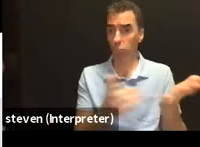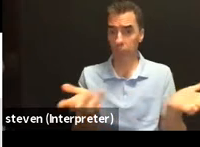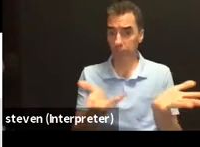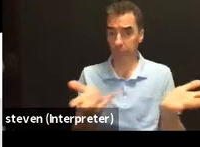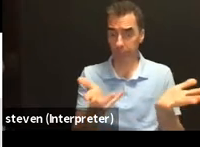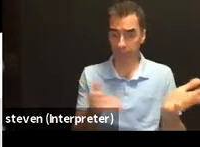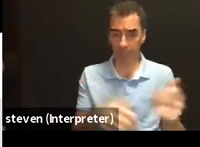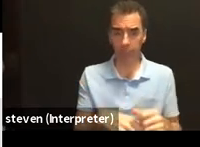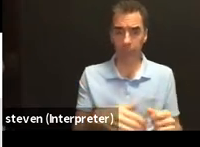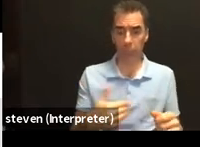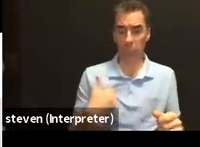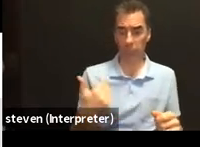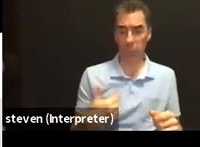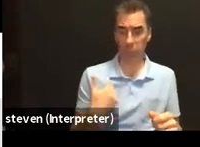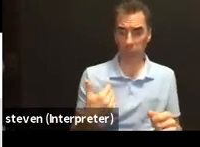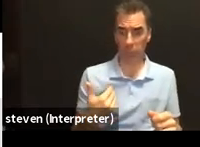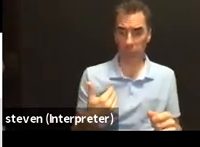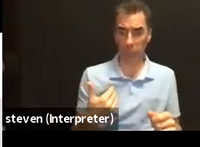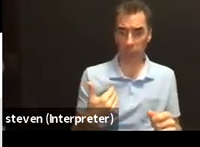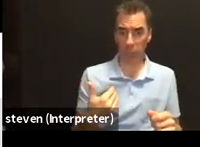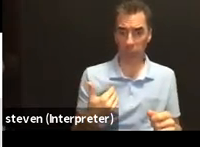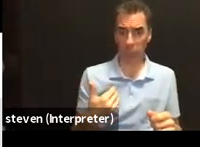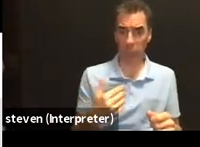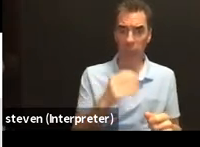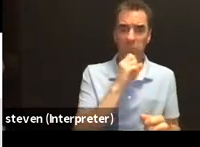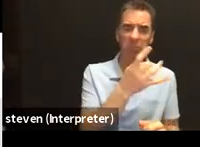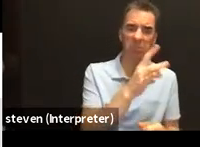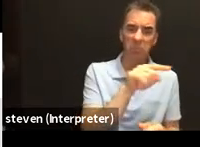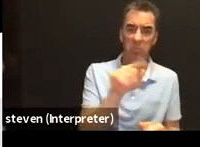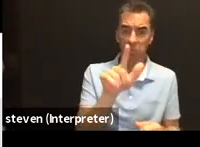maria.rodriguez: Youth with or individuals within the ages of 18 to 24 were experiencing.